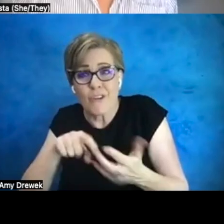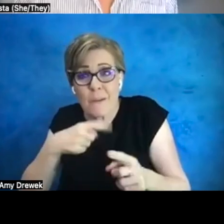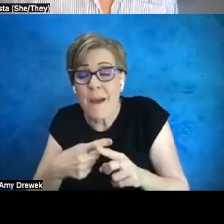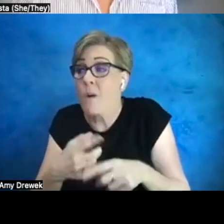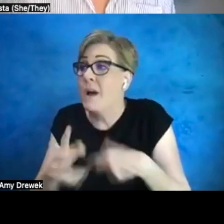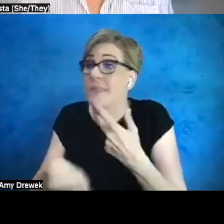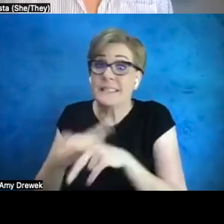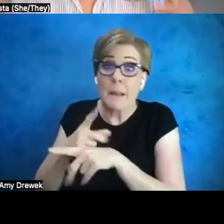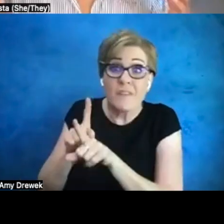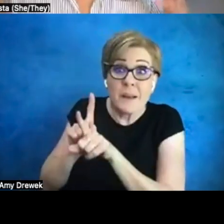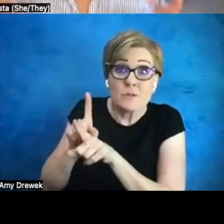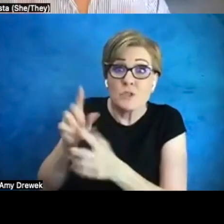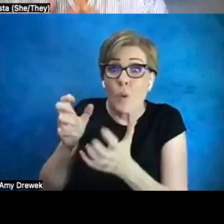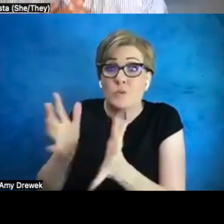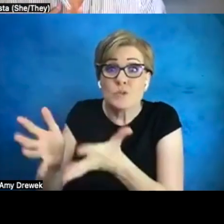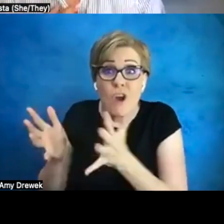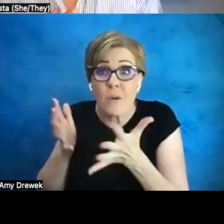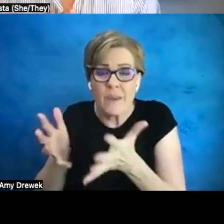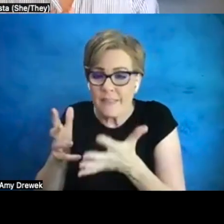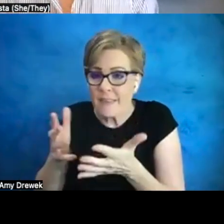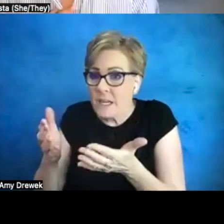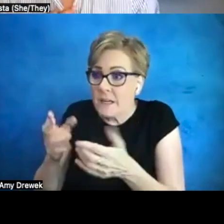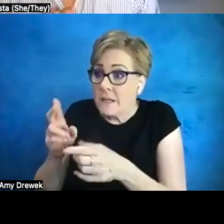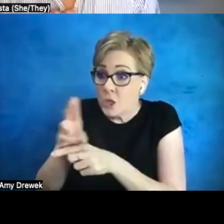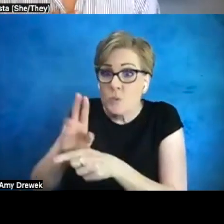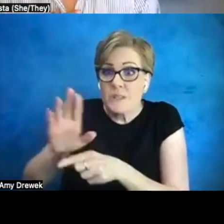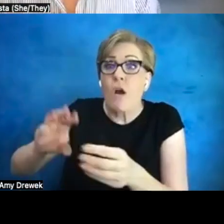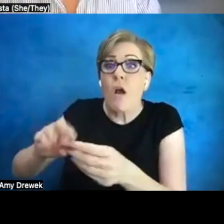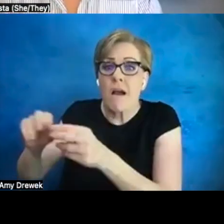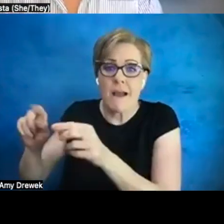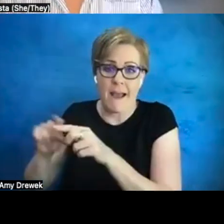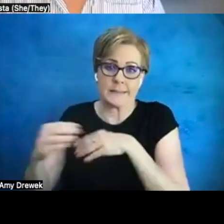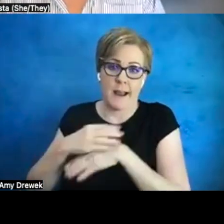want to talk to? And really using their guidance and their advice as you plan.